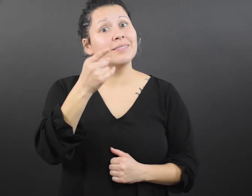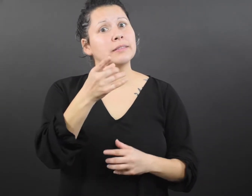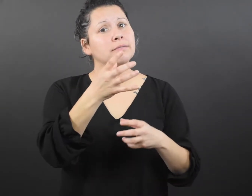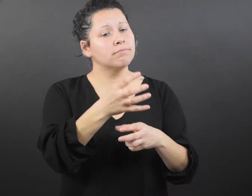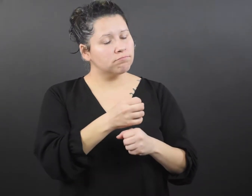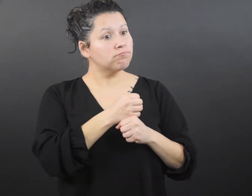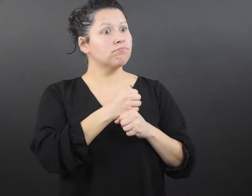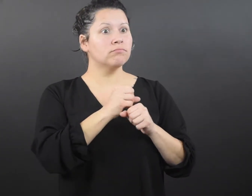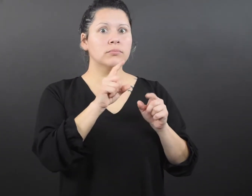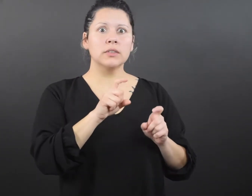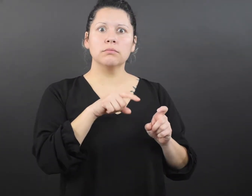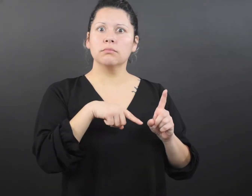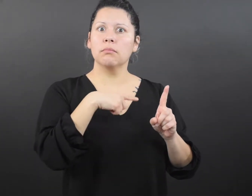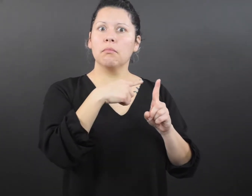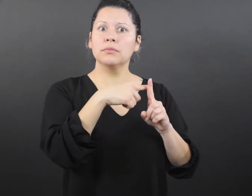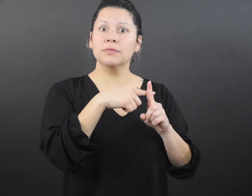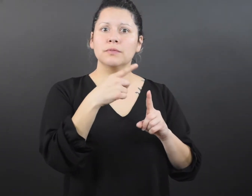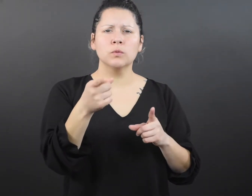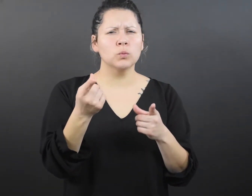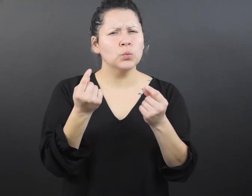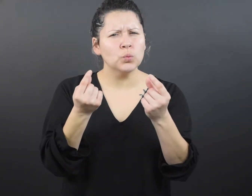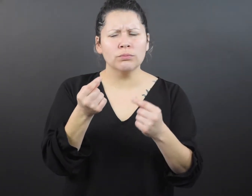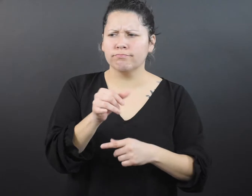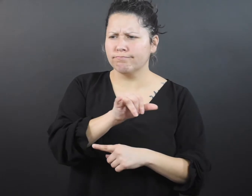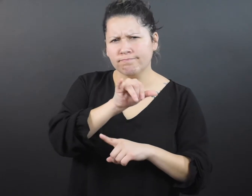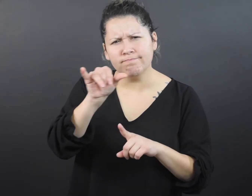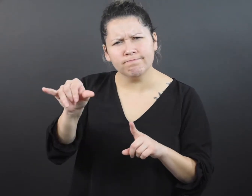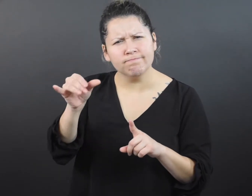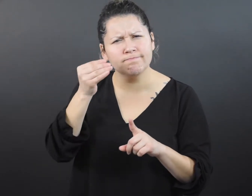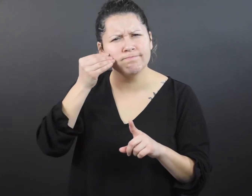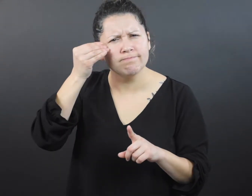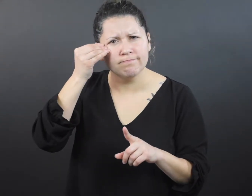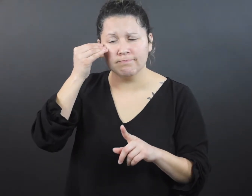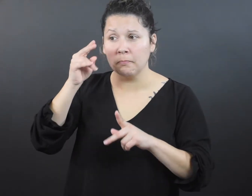If you get a positive test result, you should stay home and away from others.